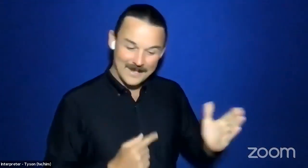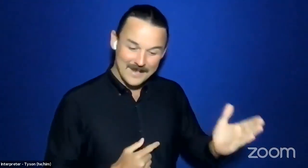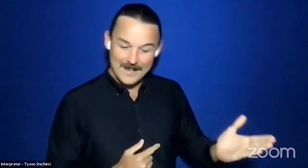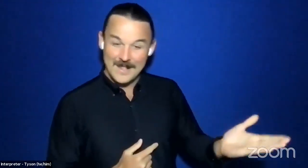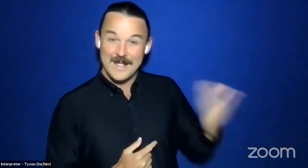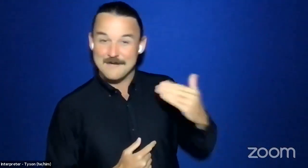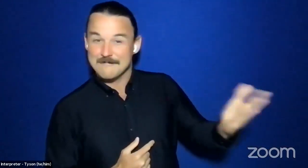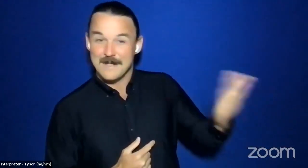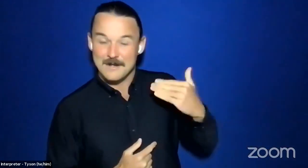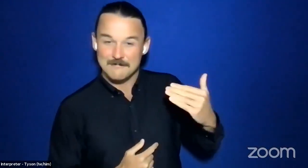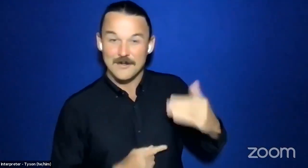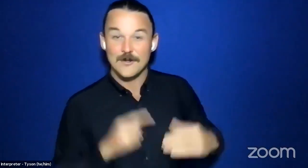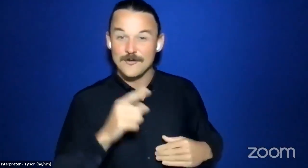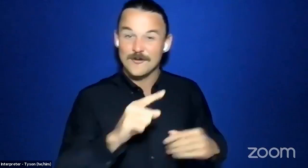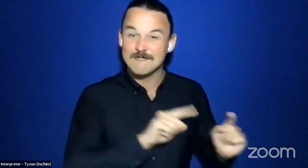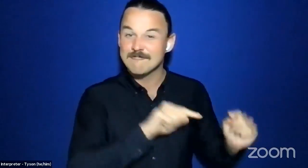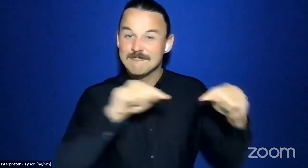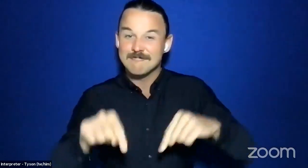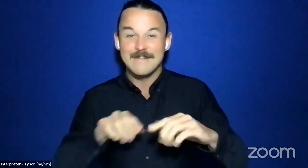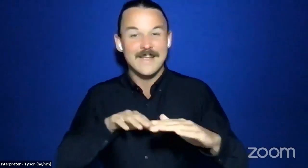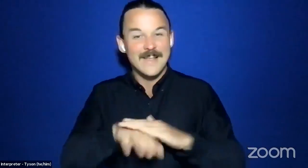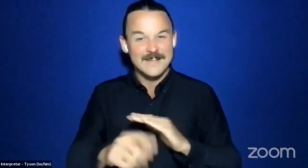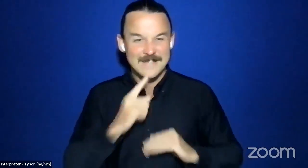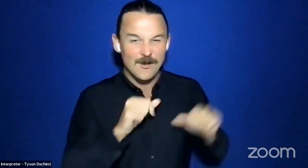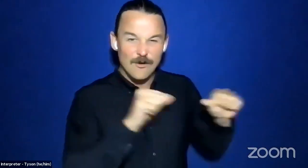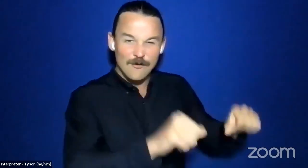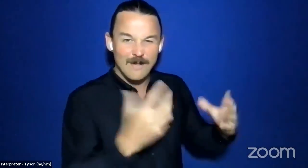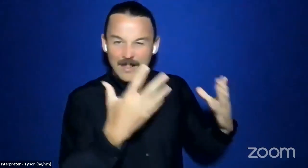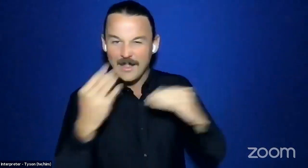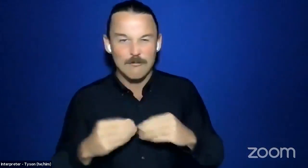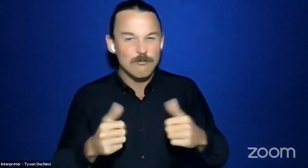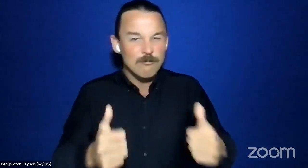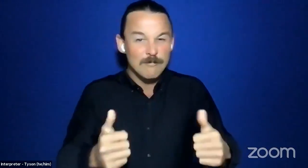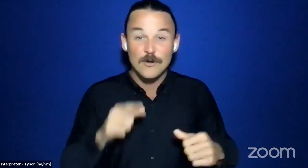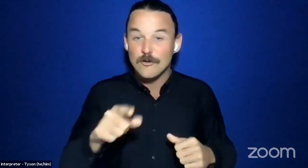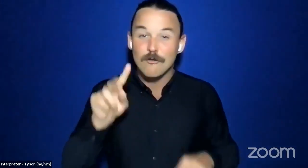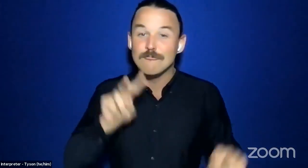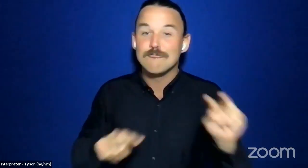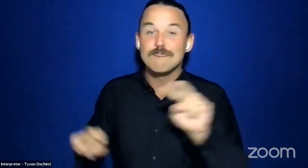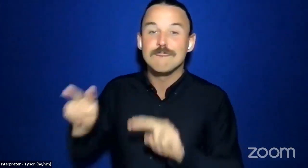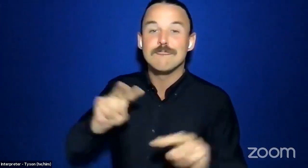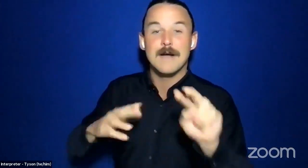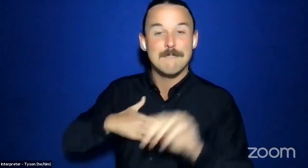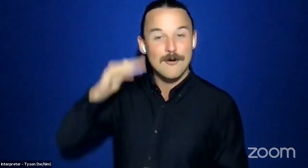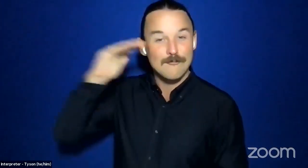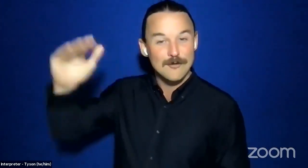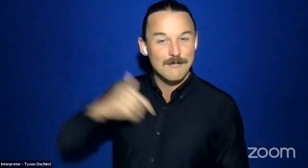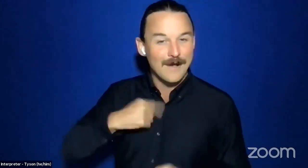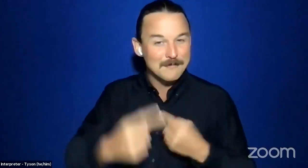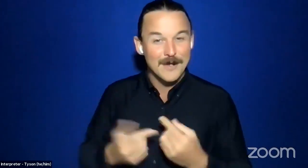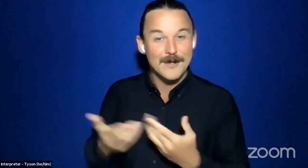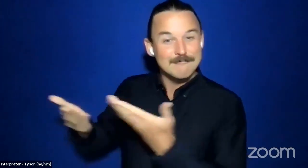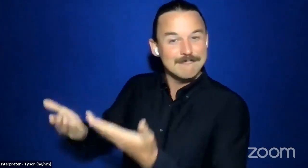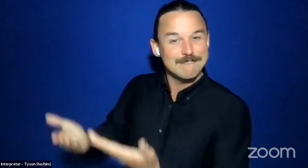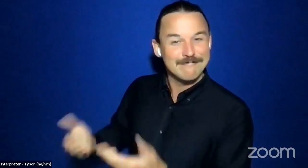to my house for visit right and If they come in. by the communities that you're by like having your brightest it for the night. You come in and have a look around my room.